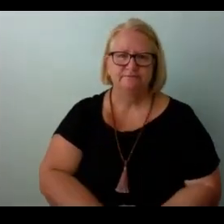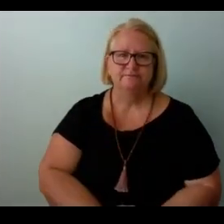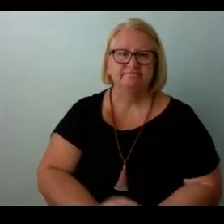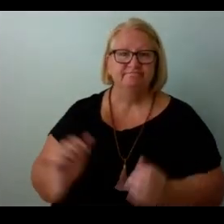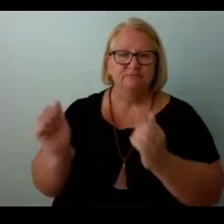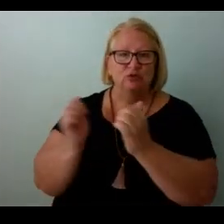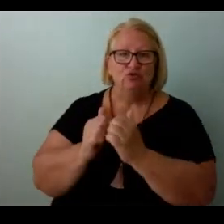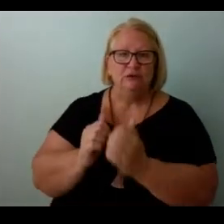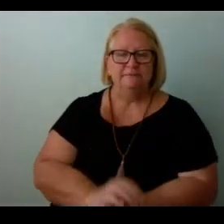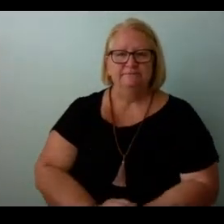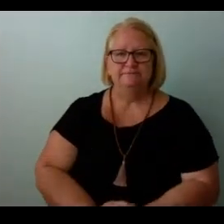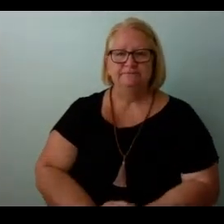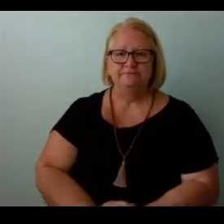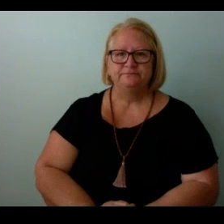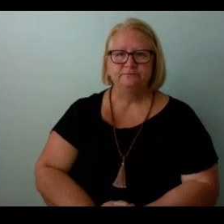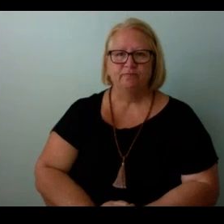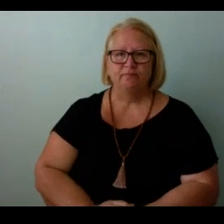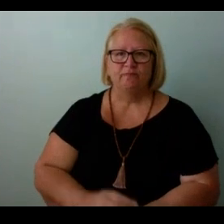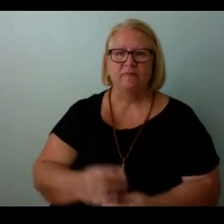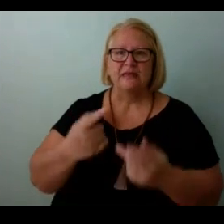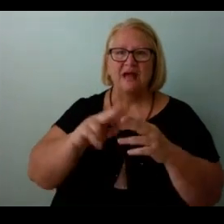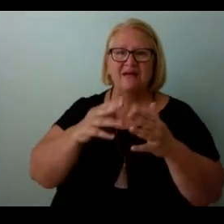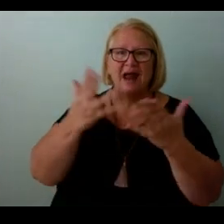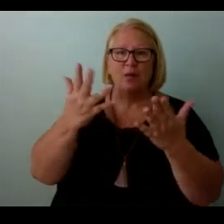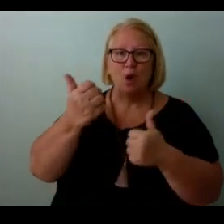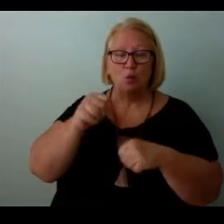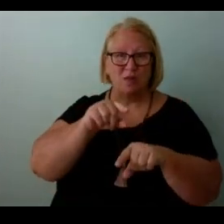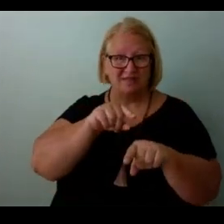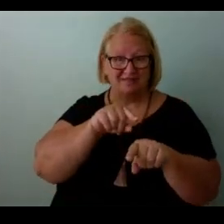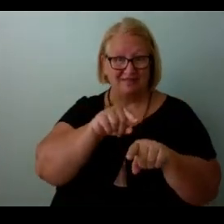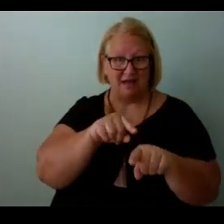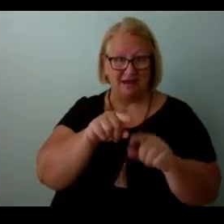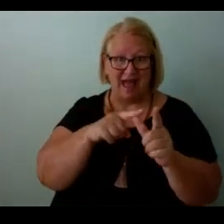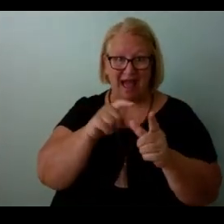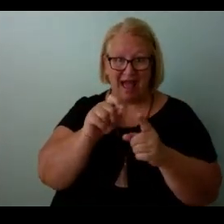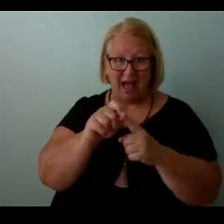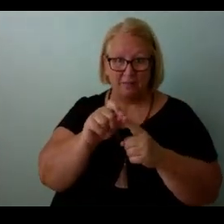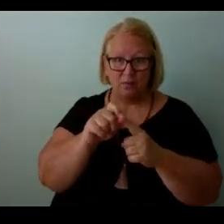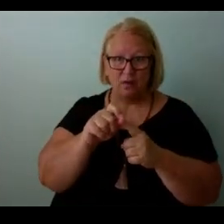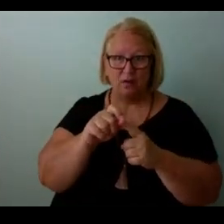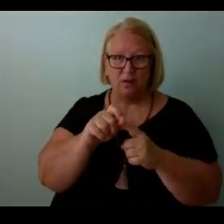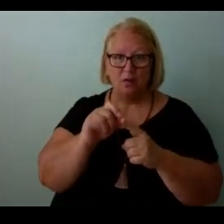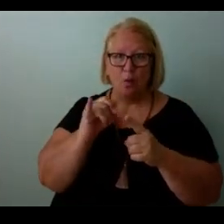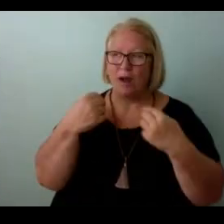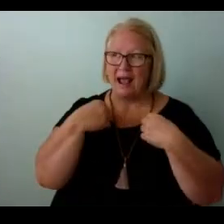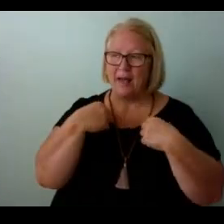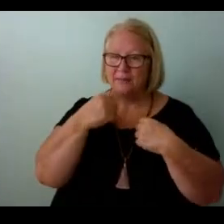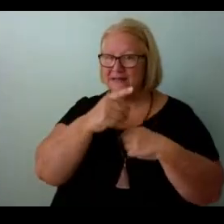If anybody is using that or you see people using that, companies using that out there, please refer.